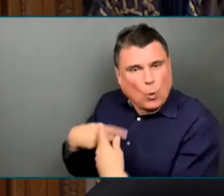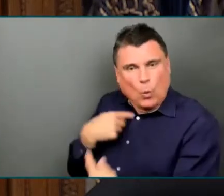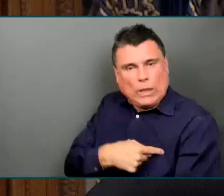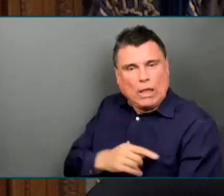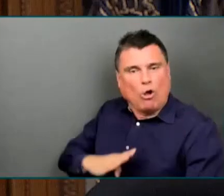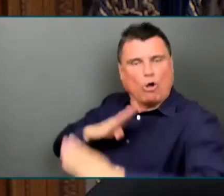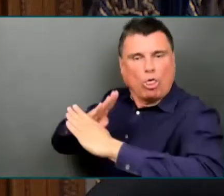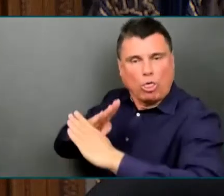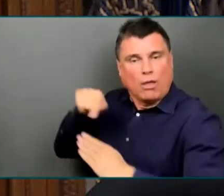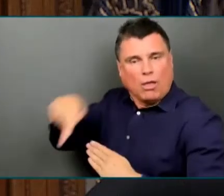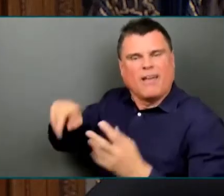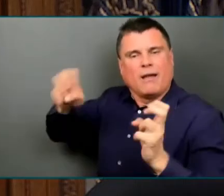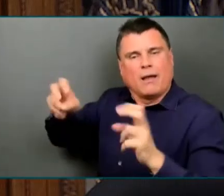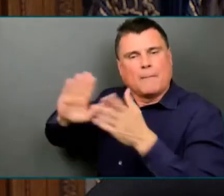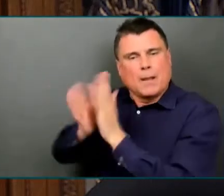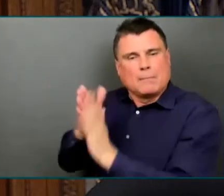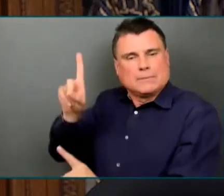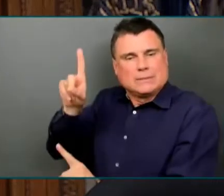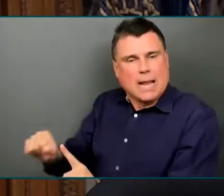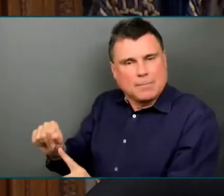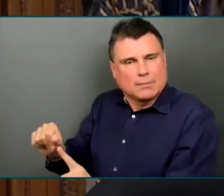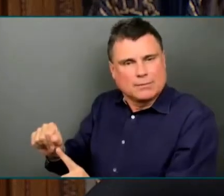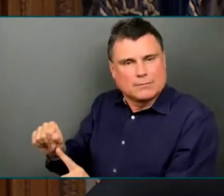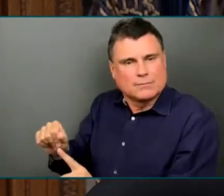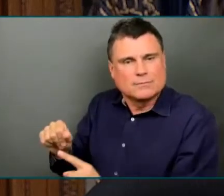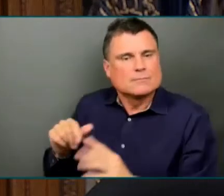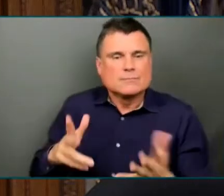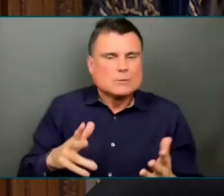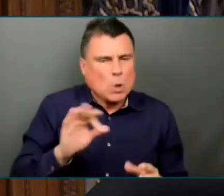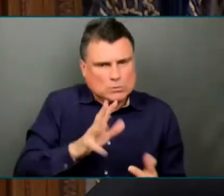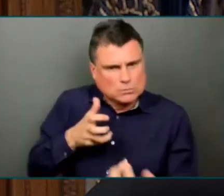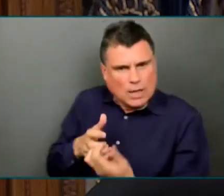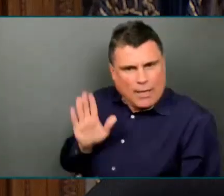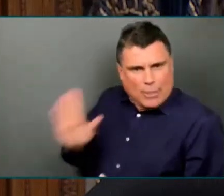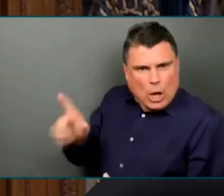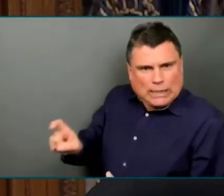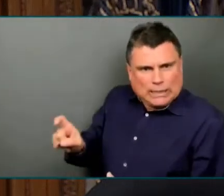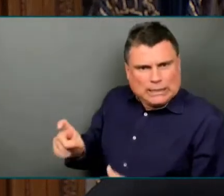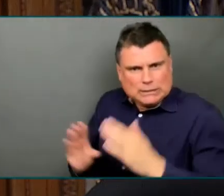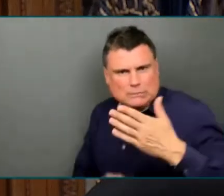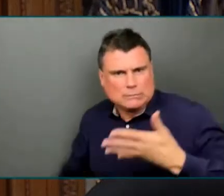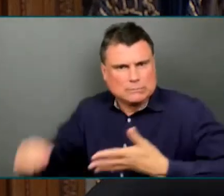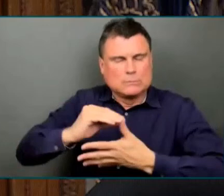through this legislation, we can lift the burden off of advocates and instead work with them as